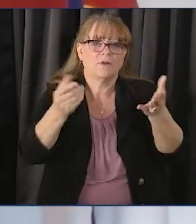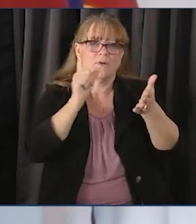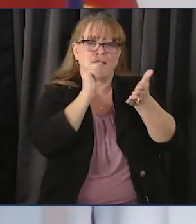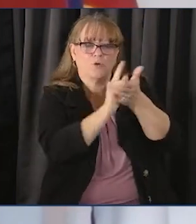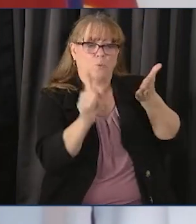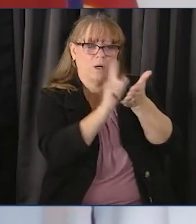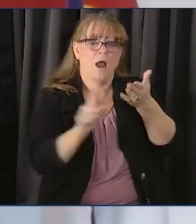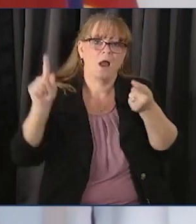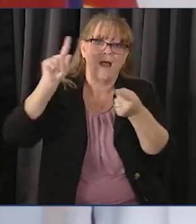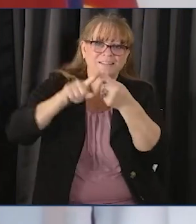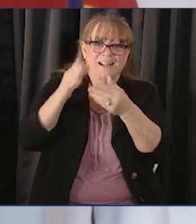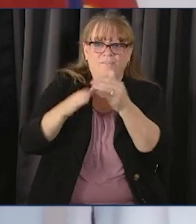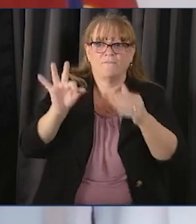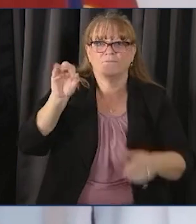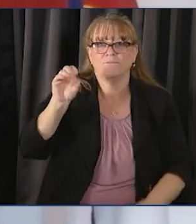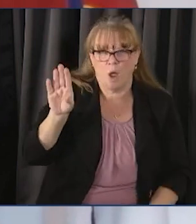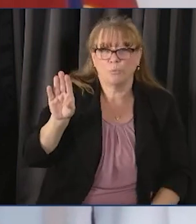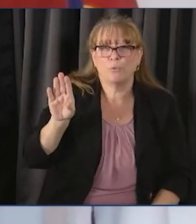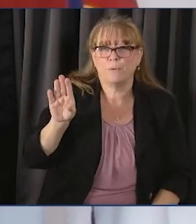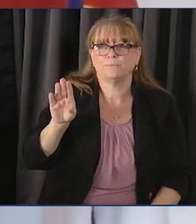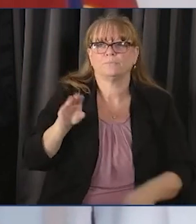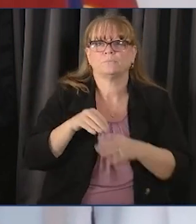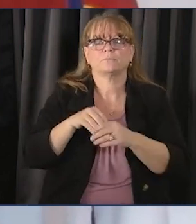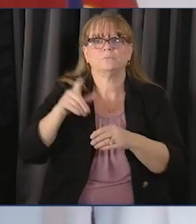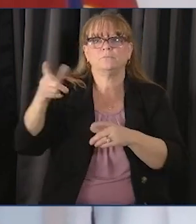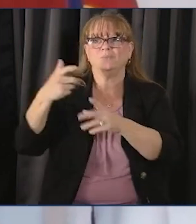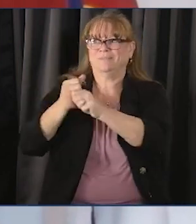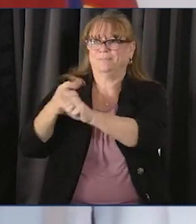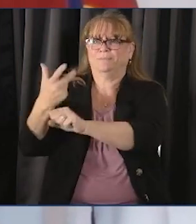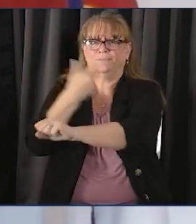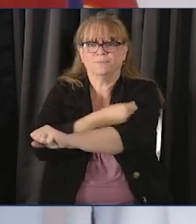And I love hearing the stories of Colorado and 70 doctors who've received their vaccines